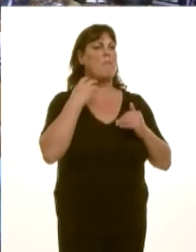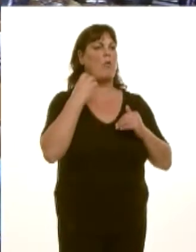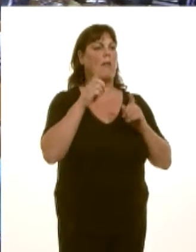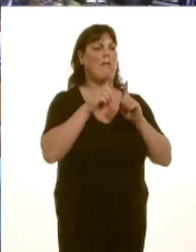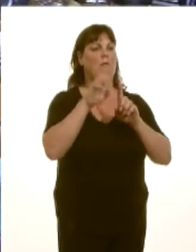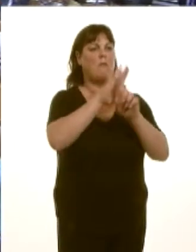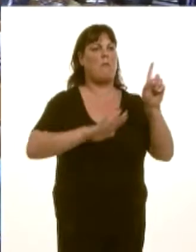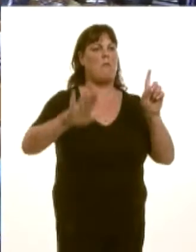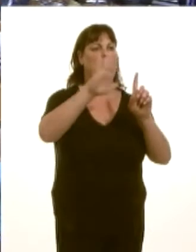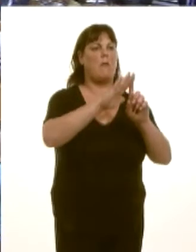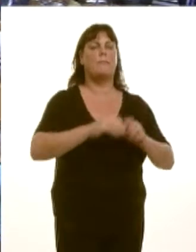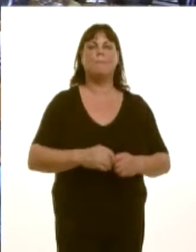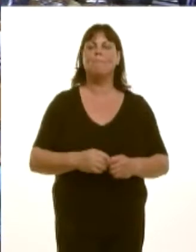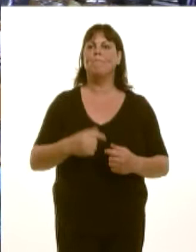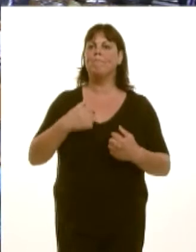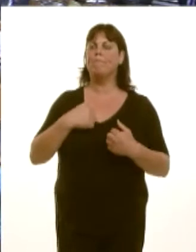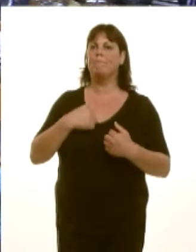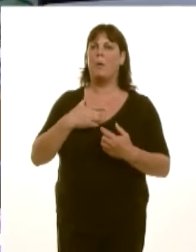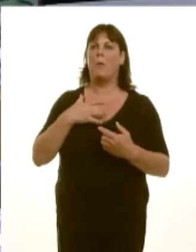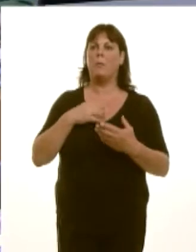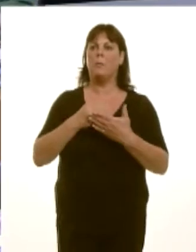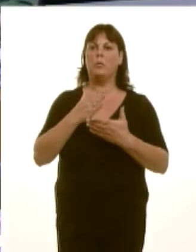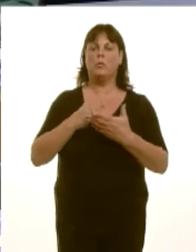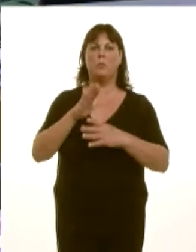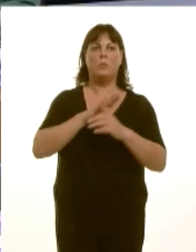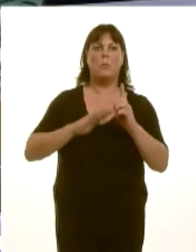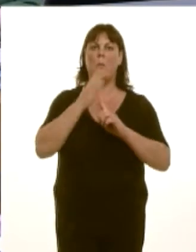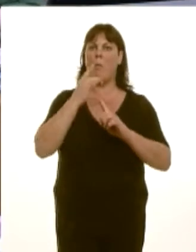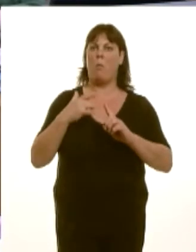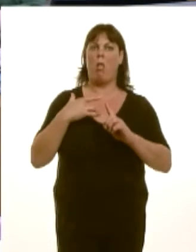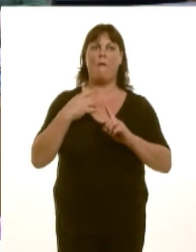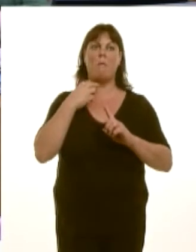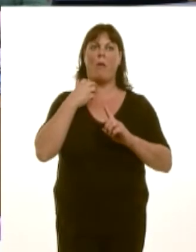all people in Brecon and Radnorshire, as elsewhere in Wales, receive safe, sustainable, high-quality